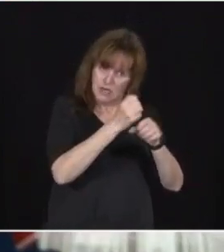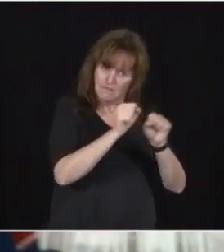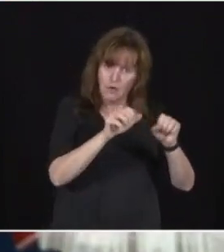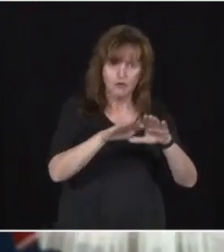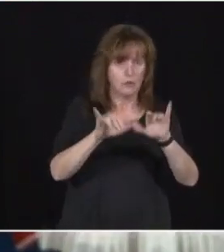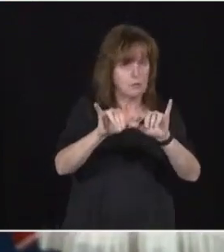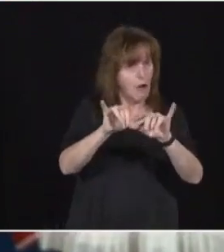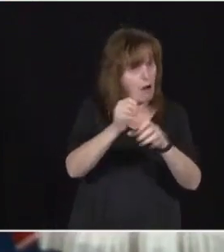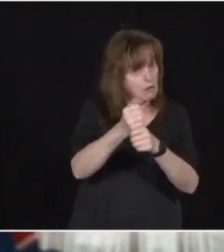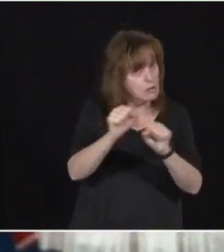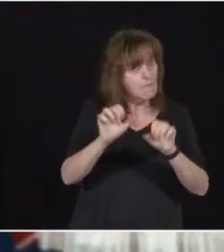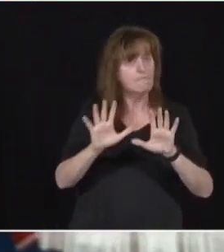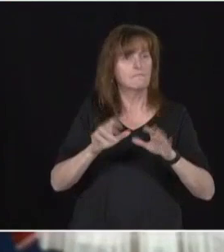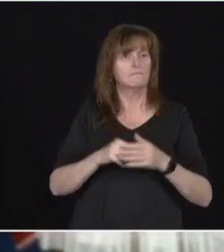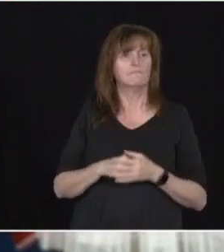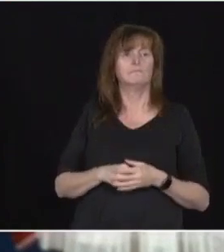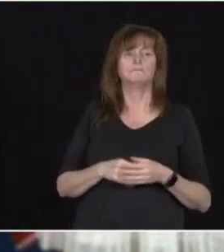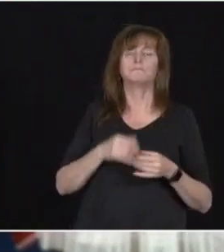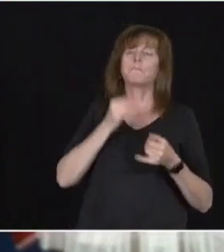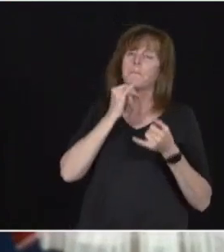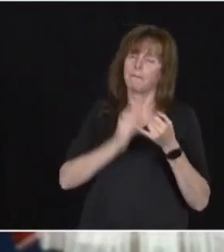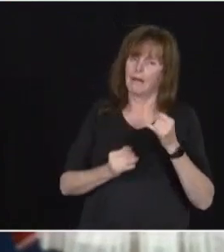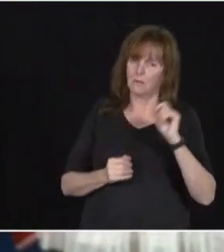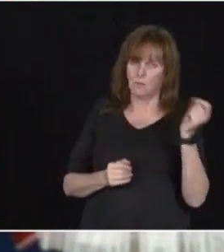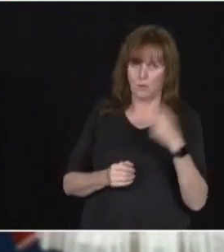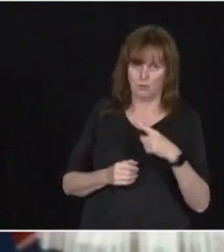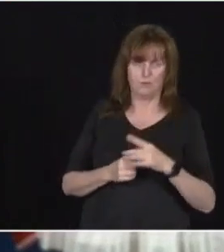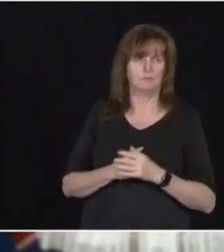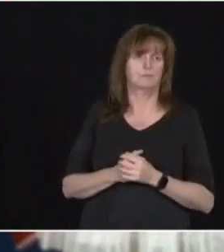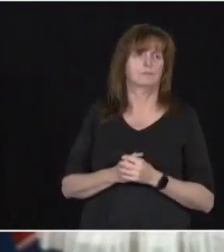Last question.